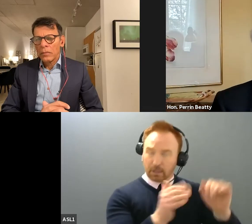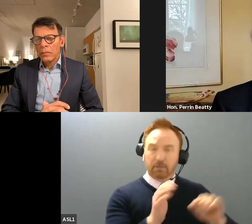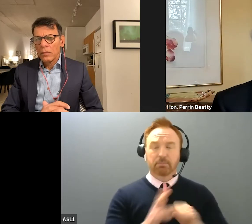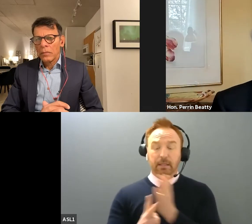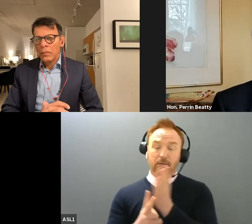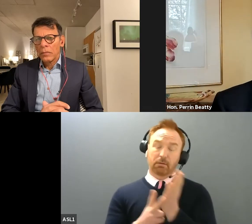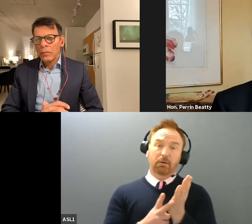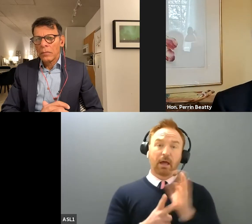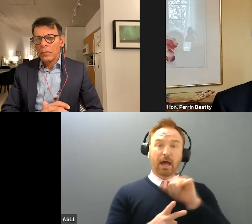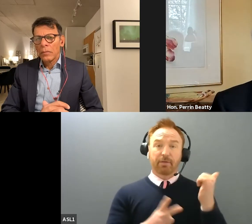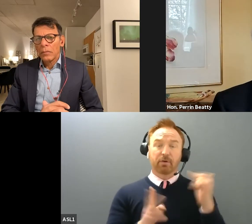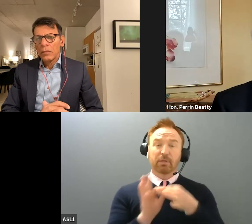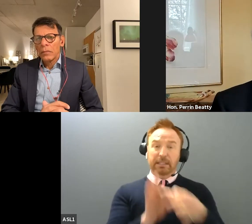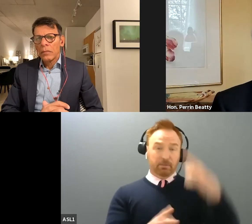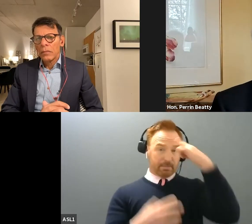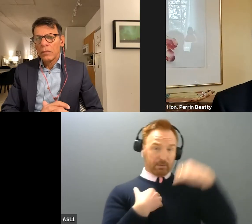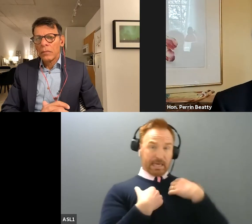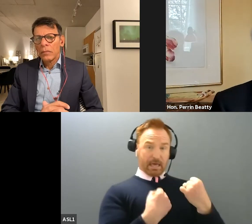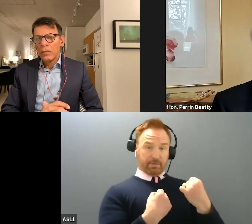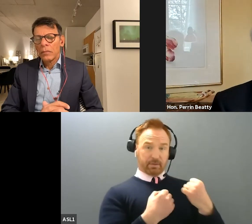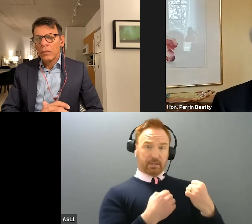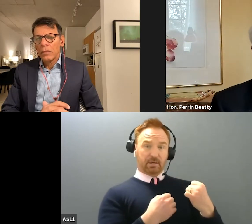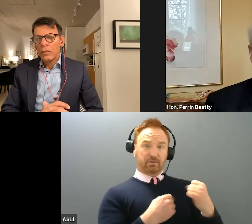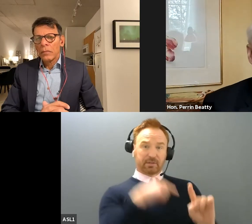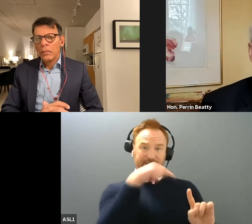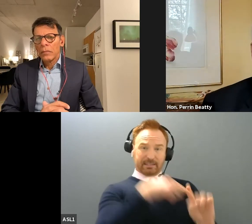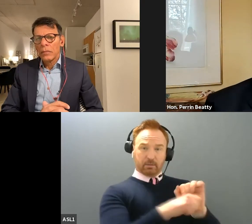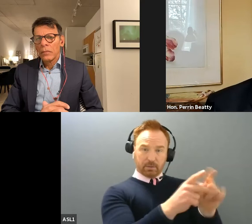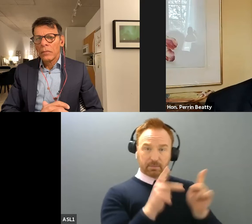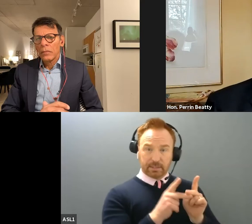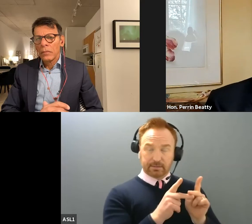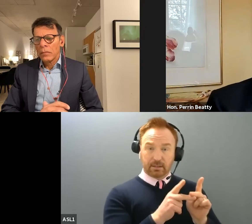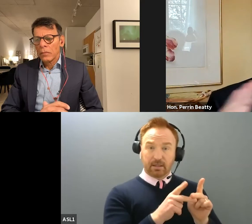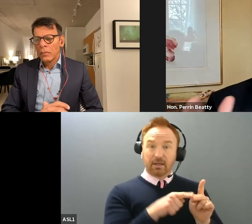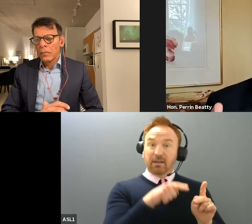is the issue of mental health in the workplace. That's an issue which often is invisible in many